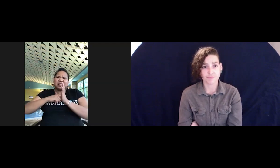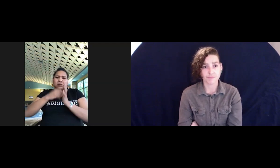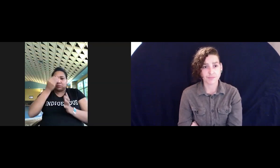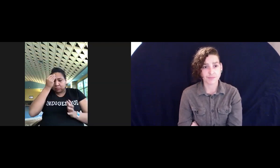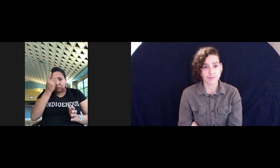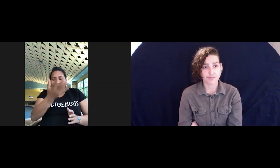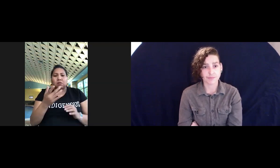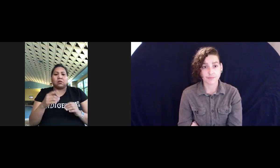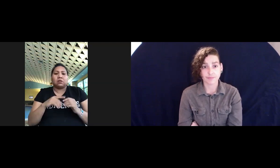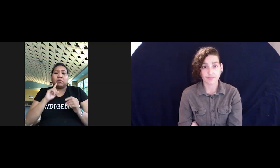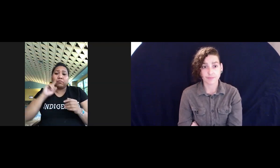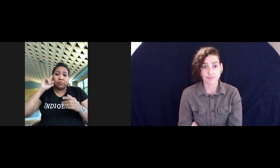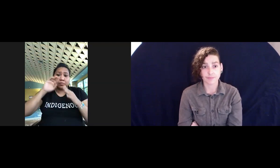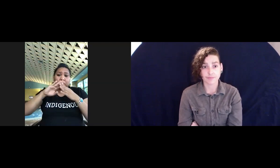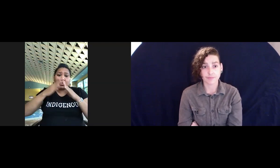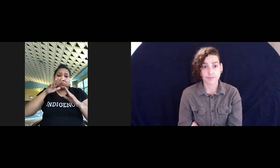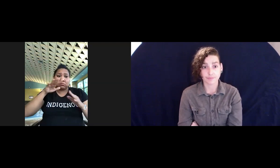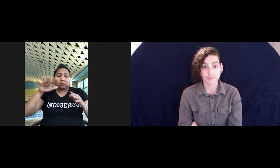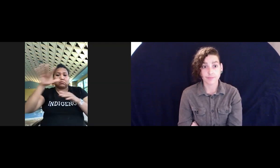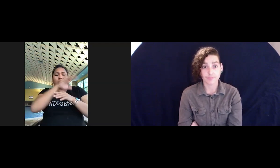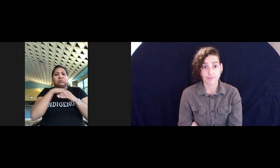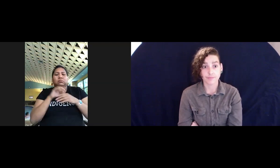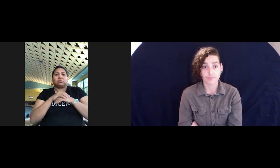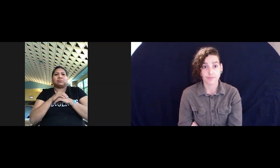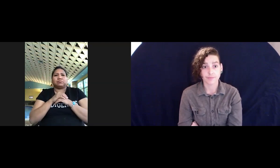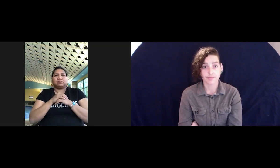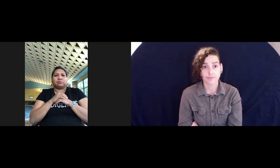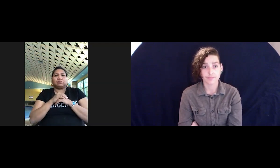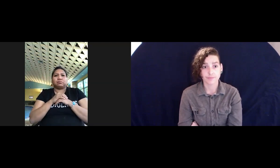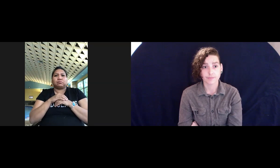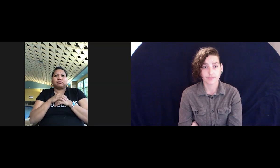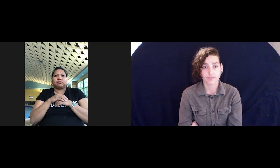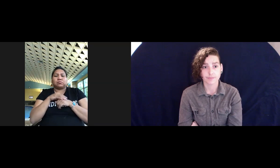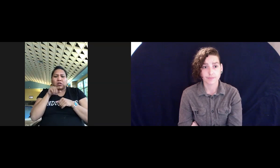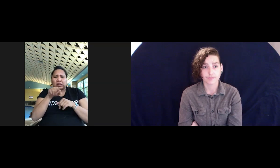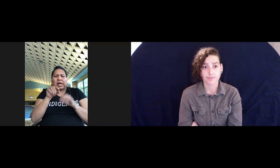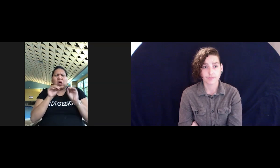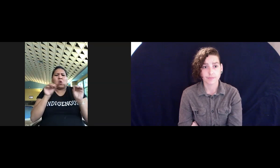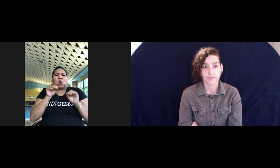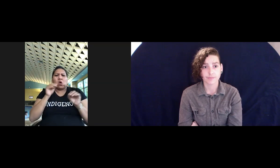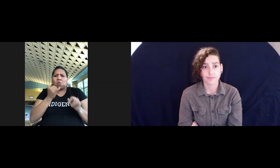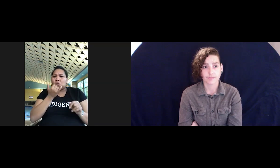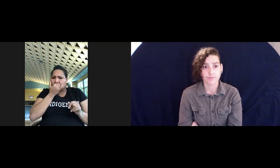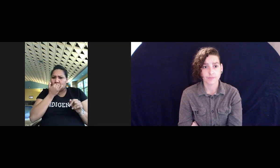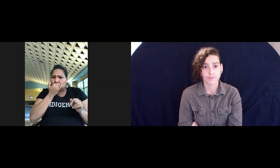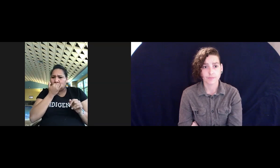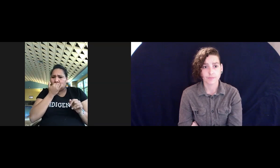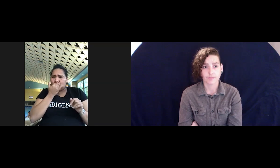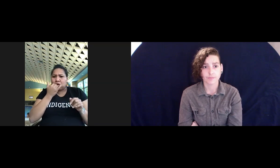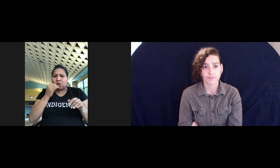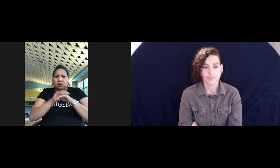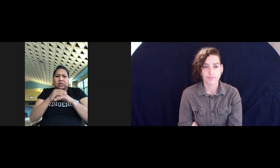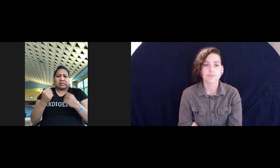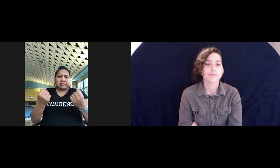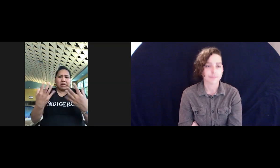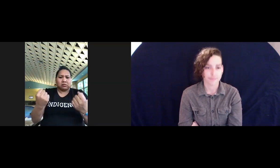And finally, I really want to let the Deaf community know there's nothing wrong with